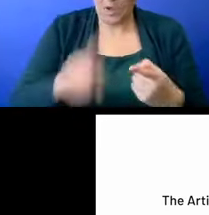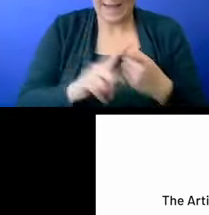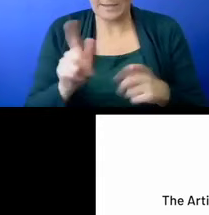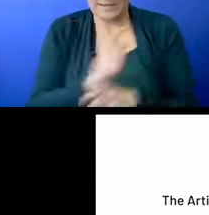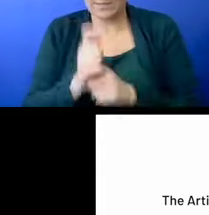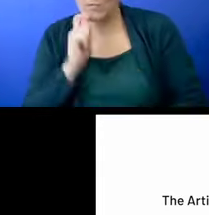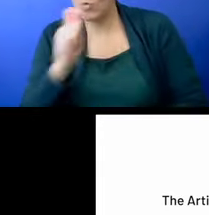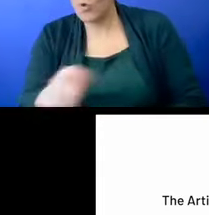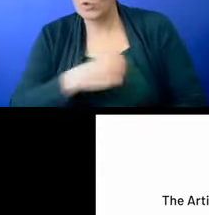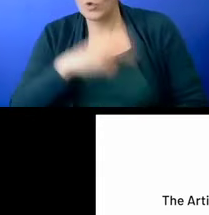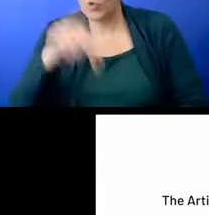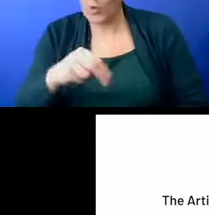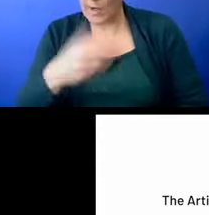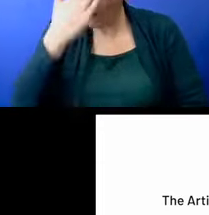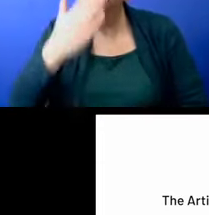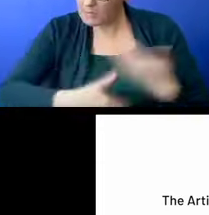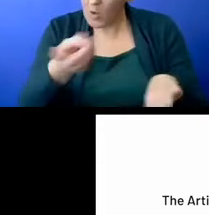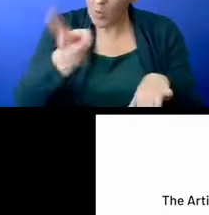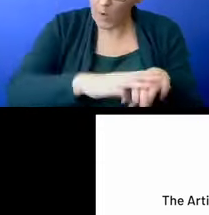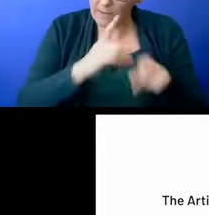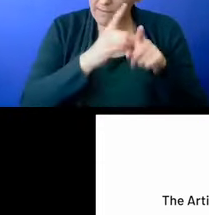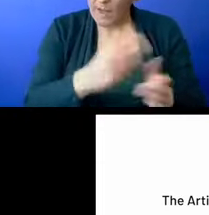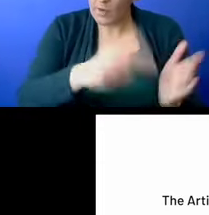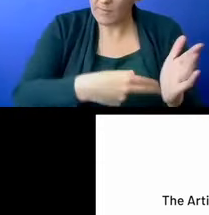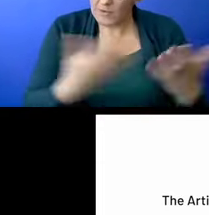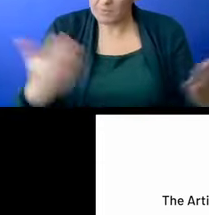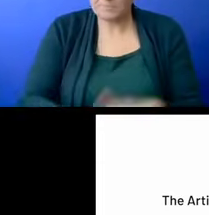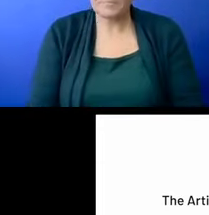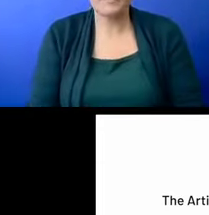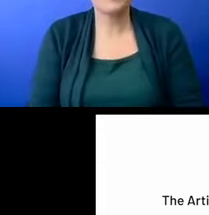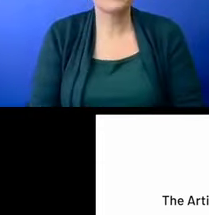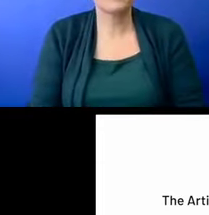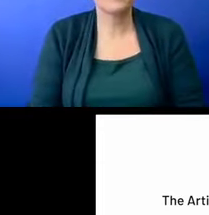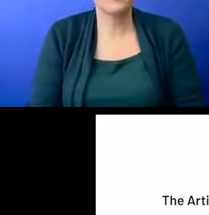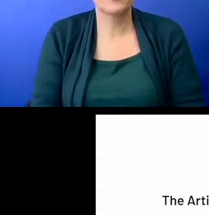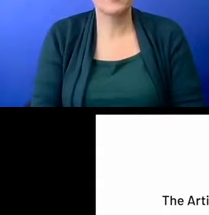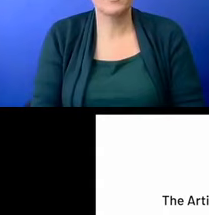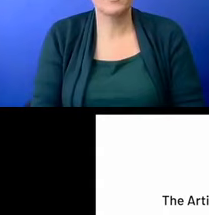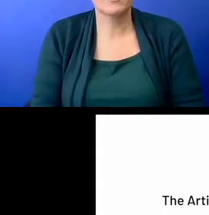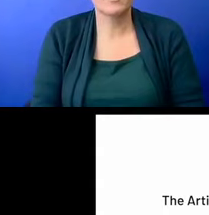and reporting to the UN on how well Ireland is doing this.